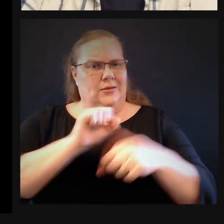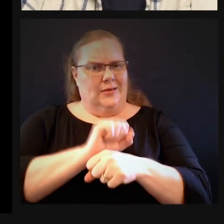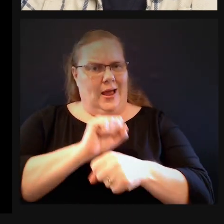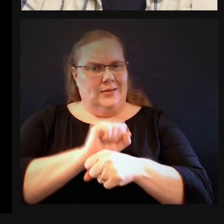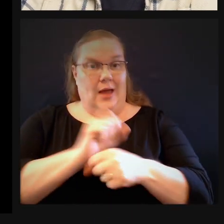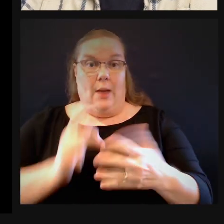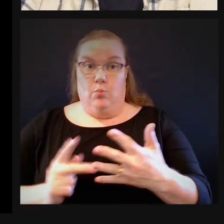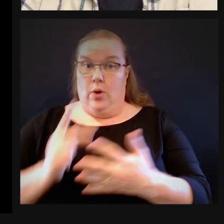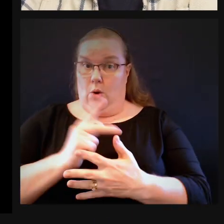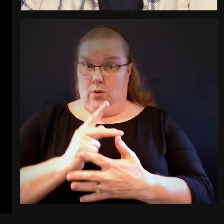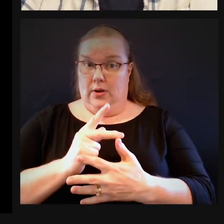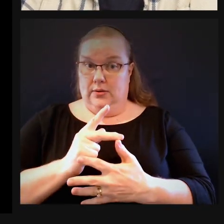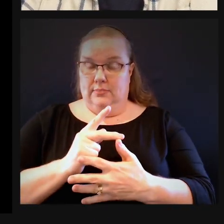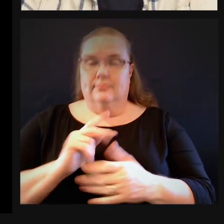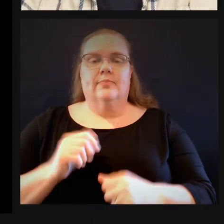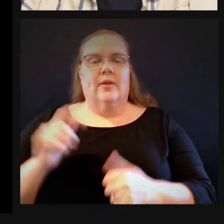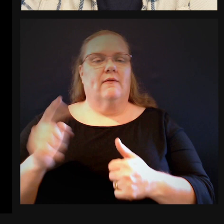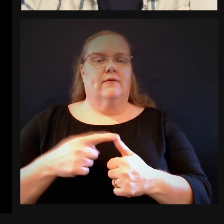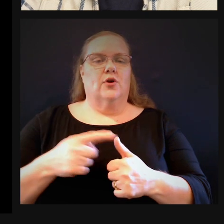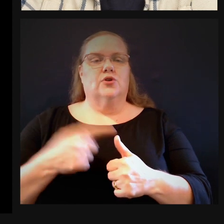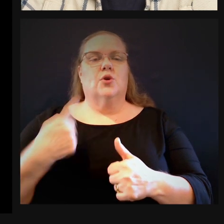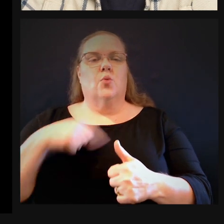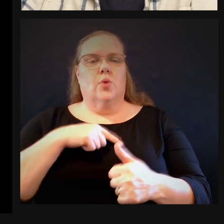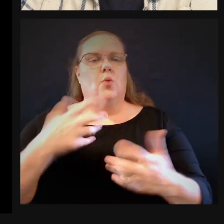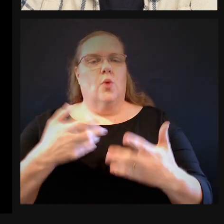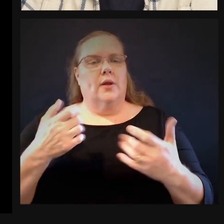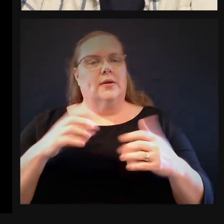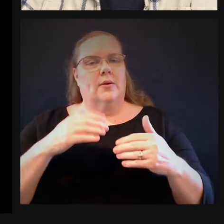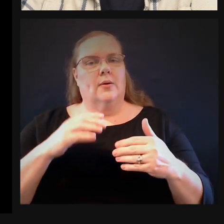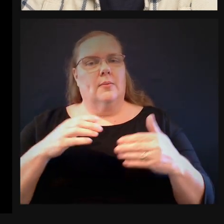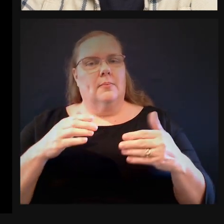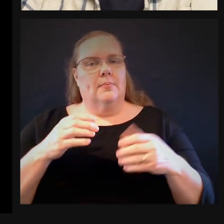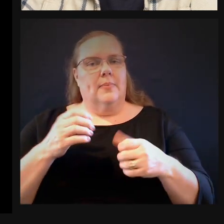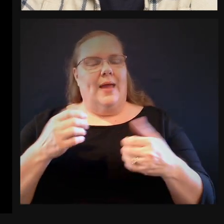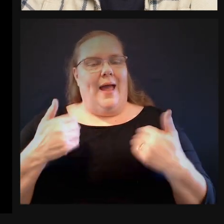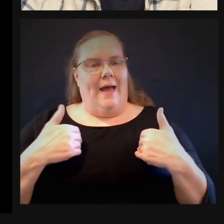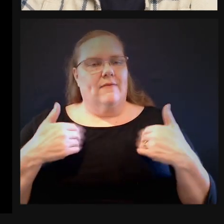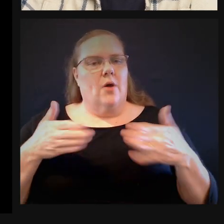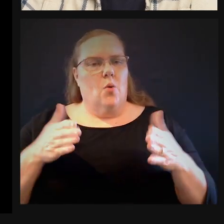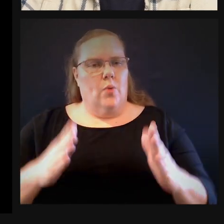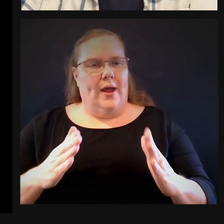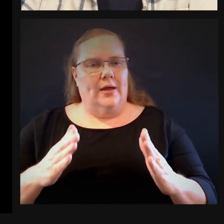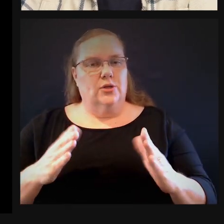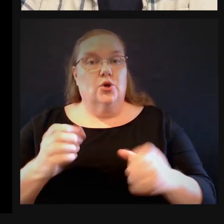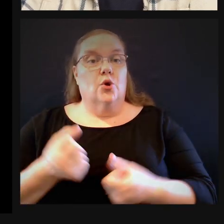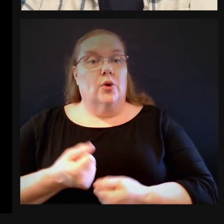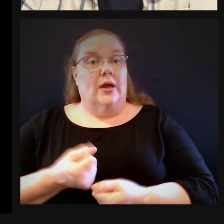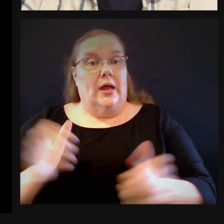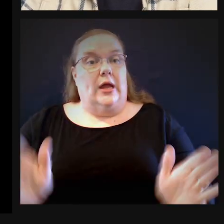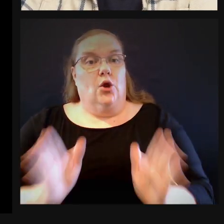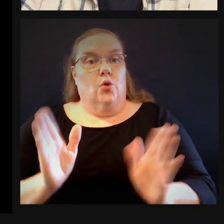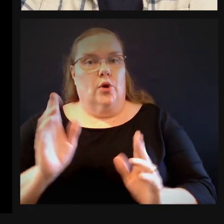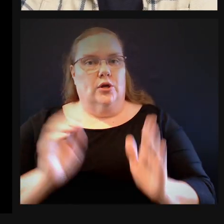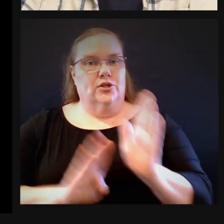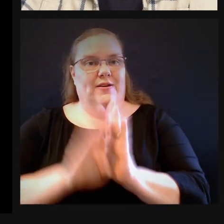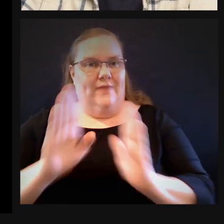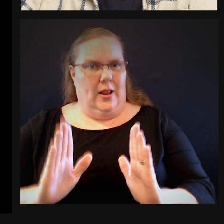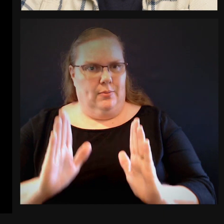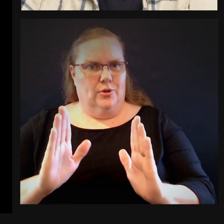and make it a priority? First, we want to find ways to encourage new game creators to use our platform and feel welcome